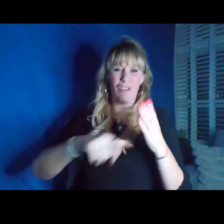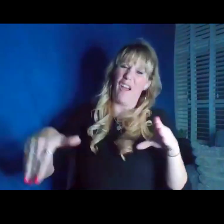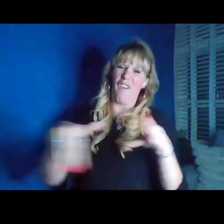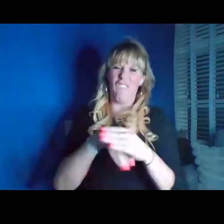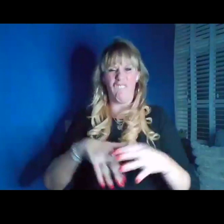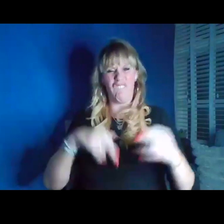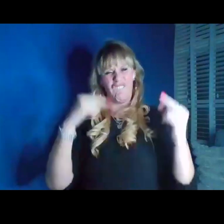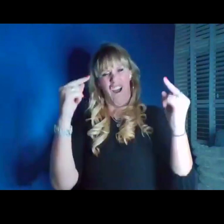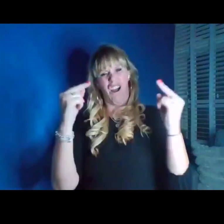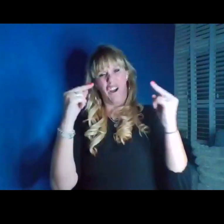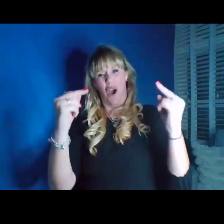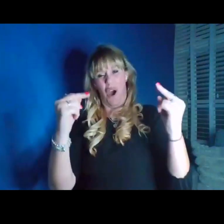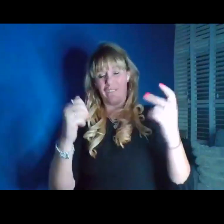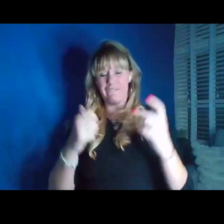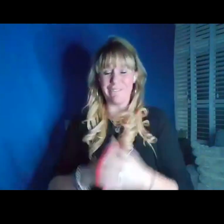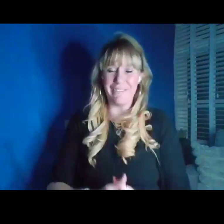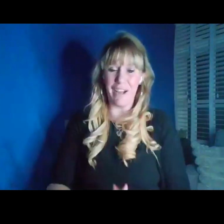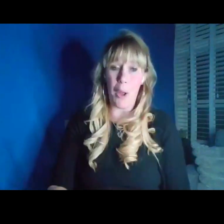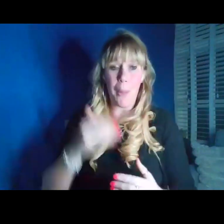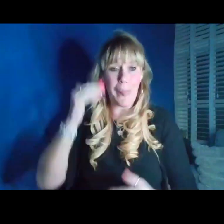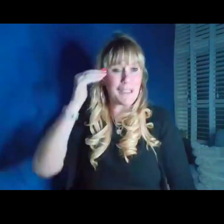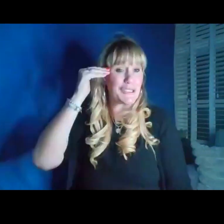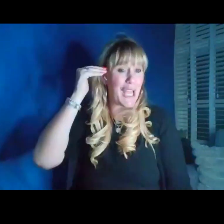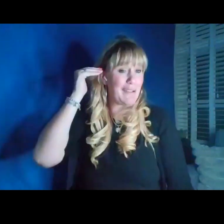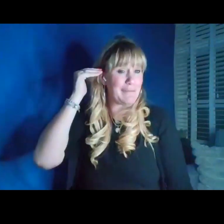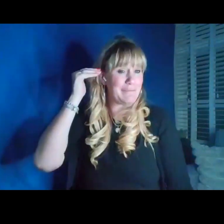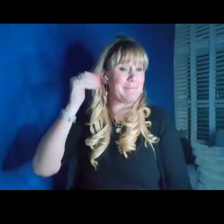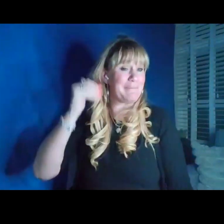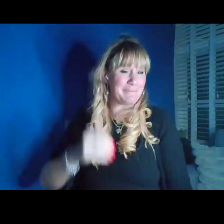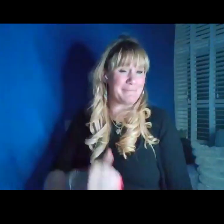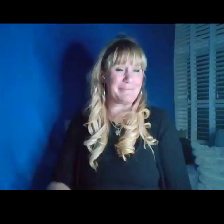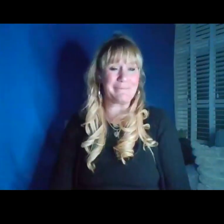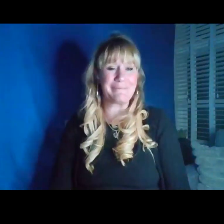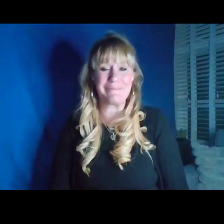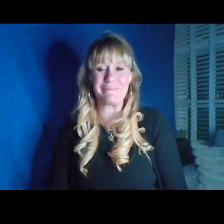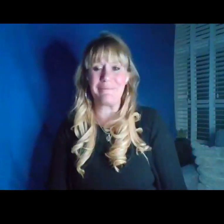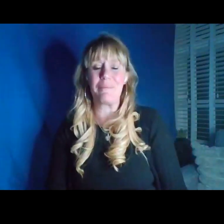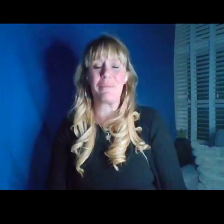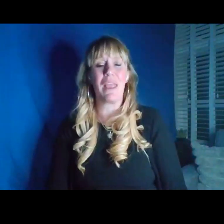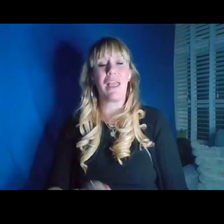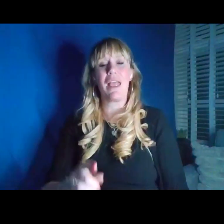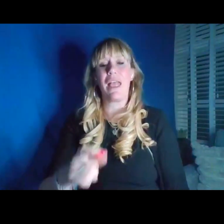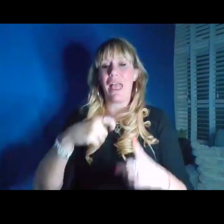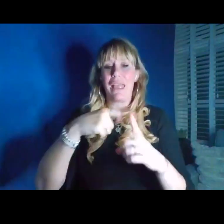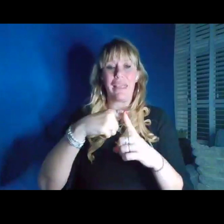Dear Kay, they kept us young too long,